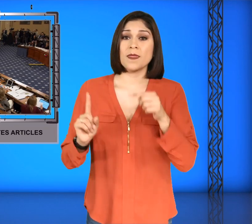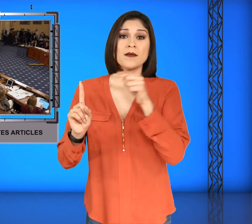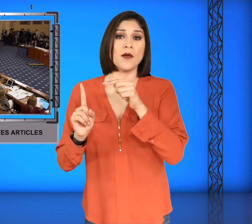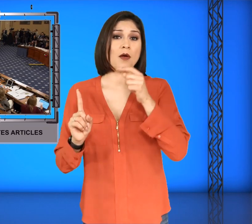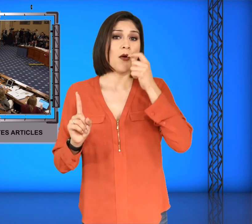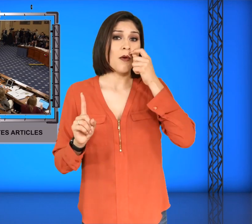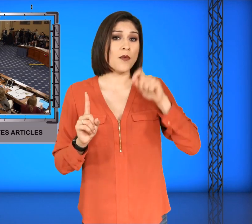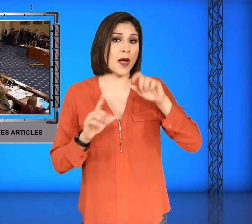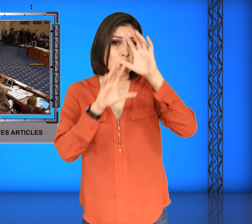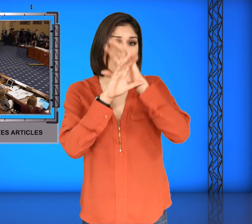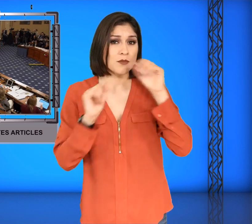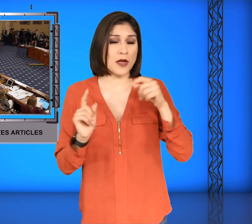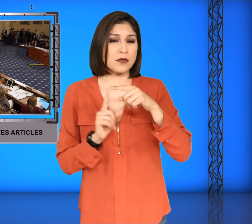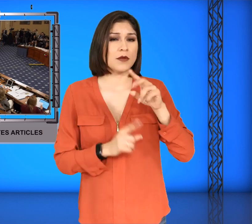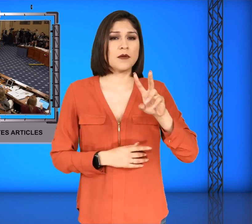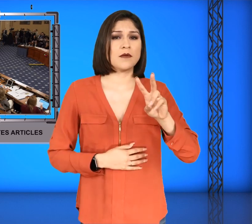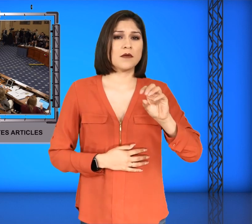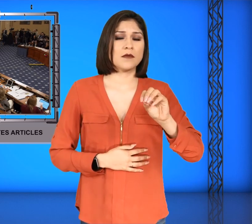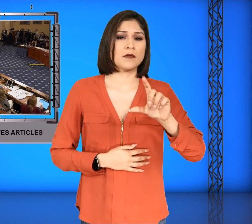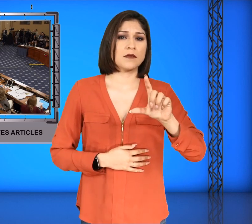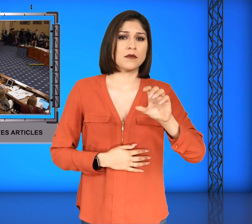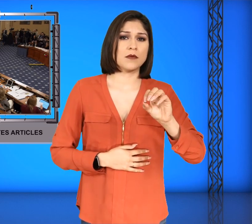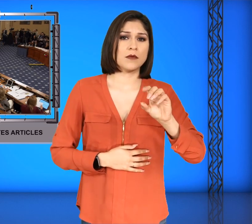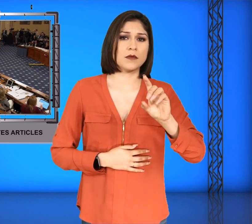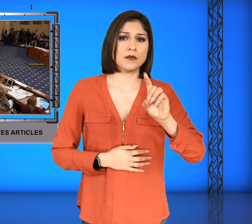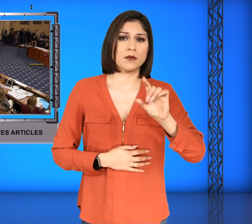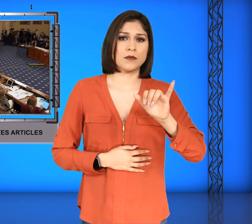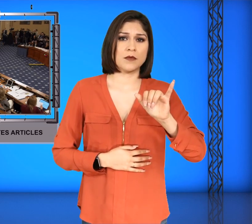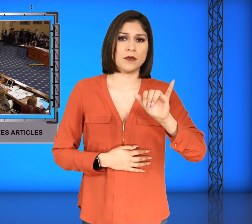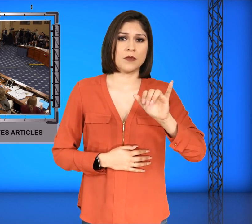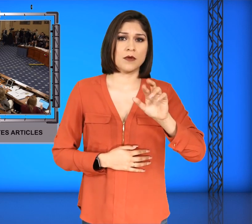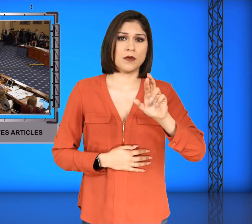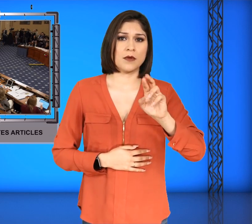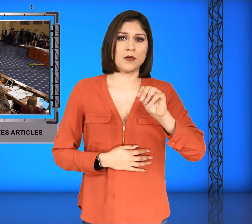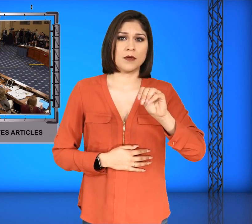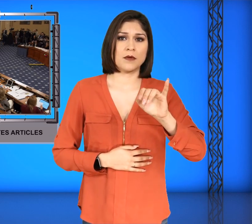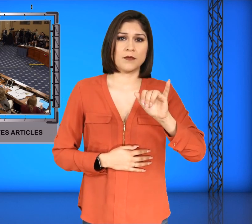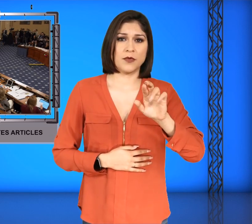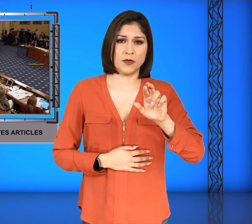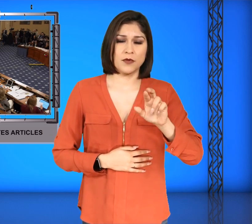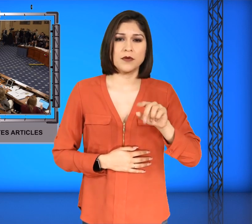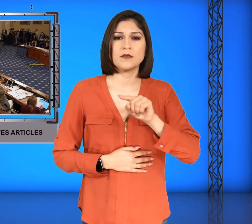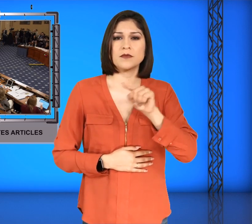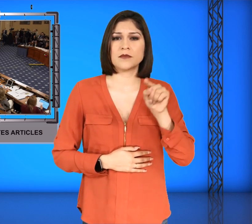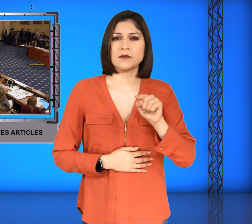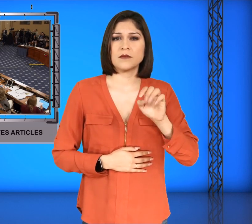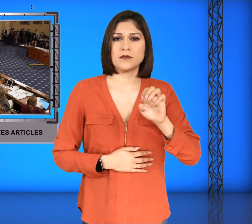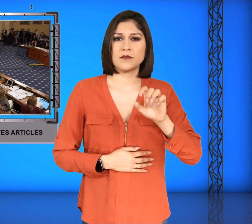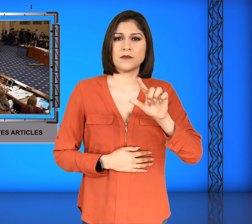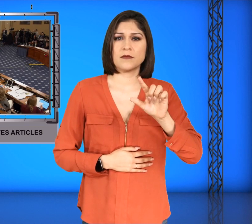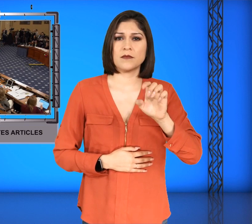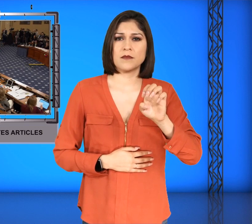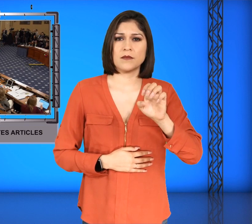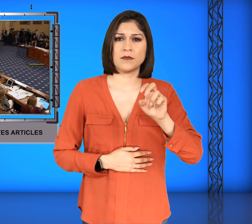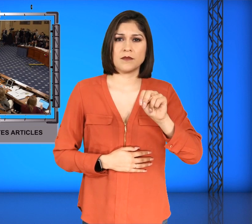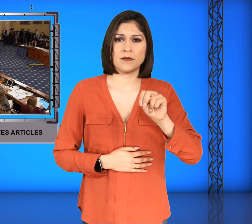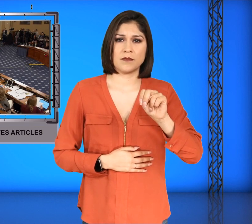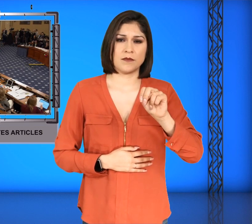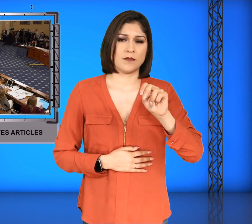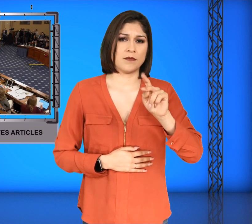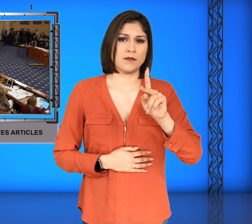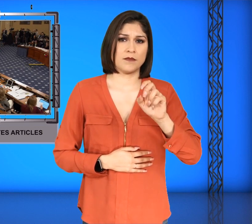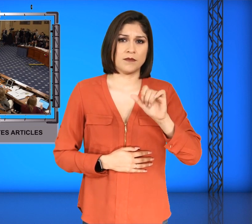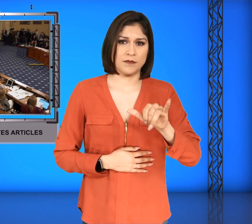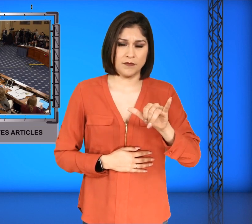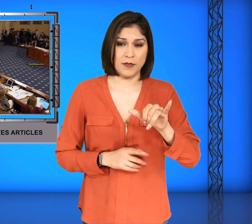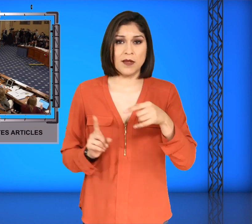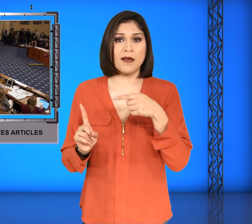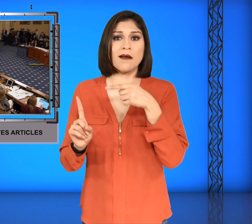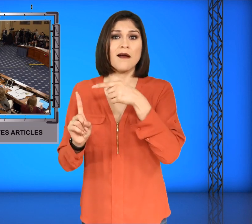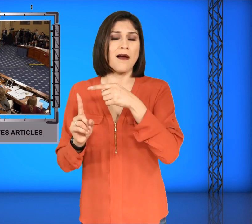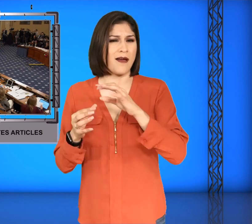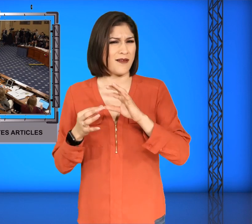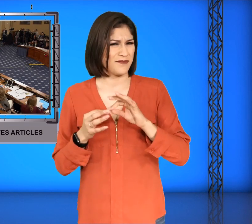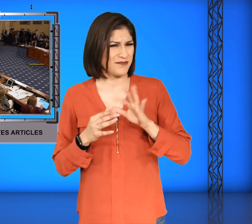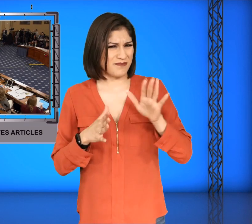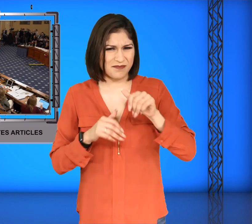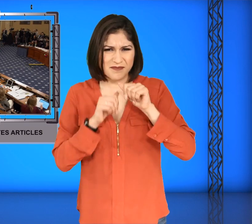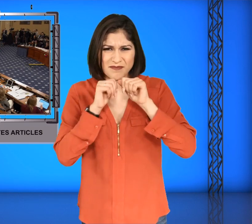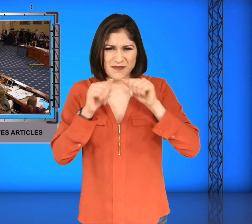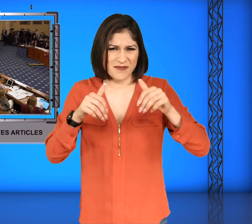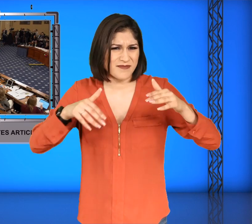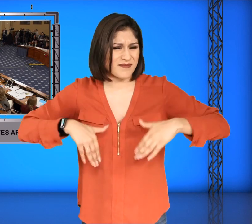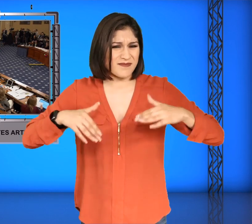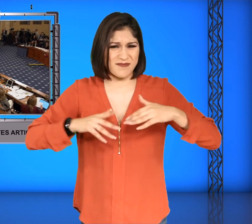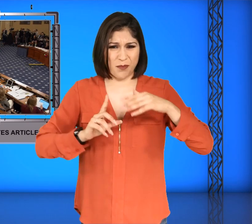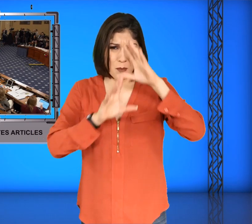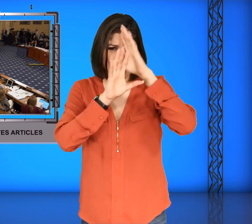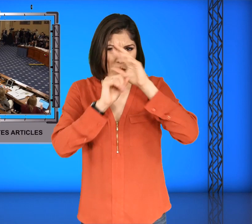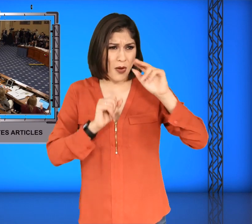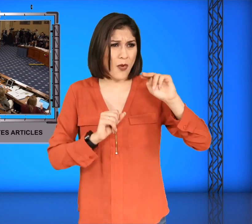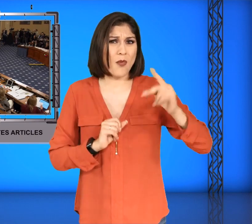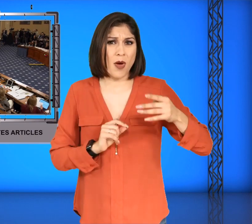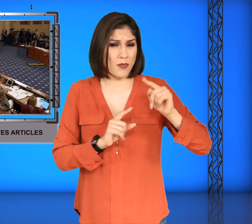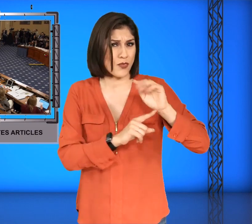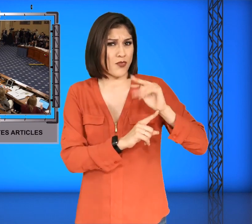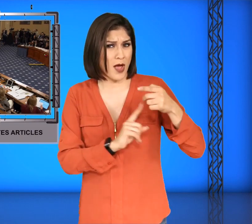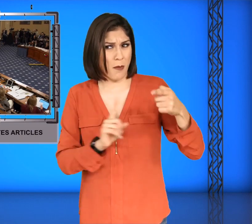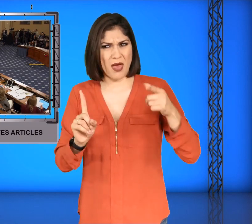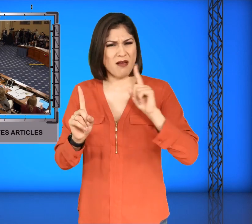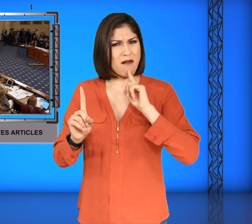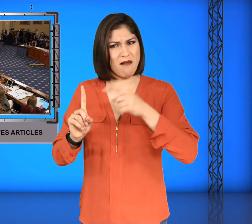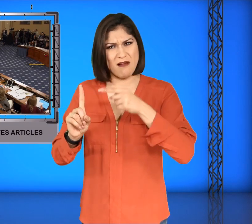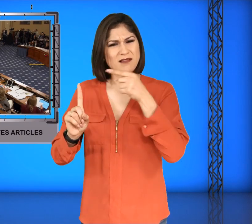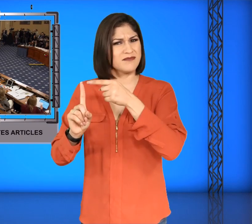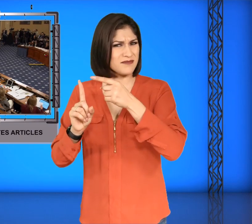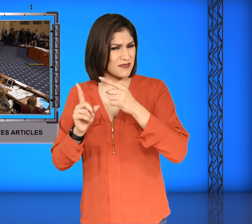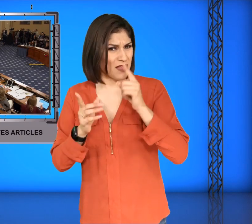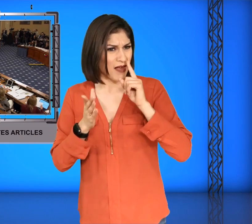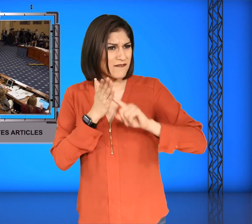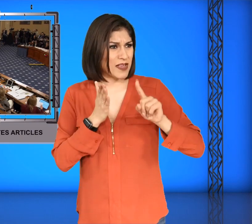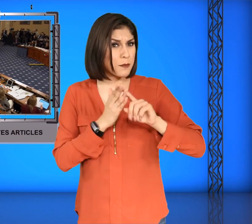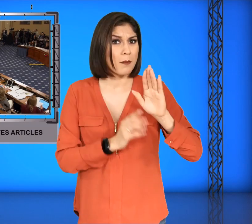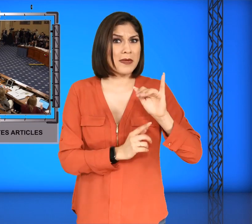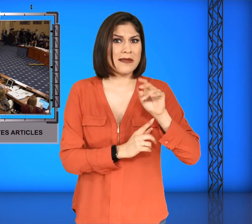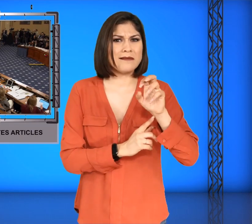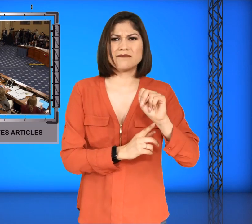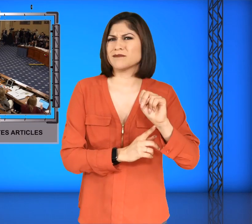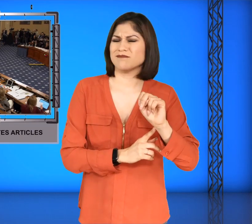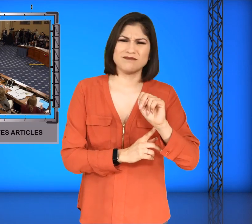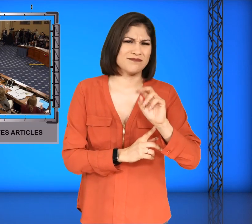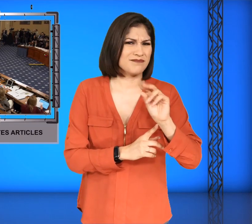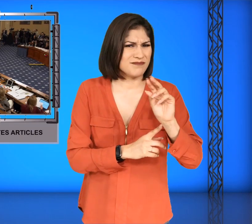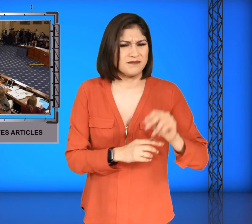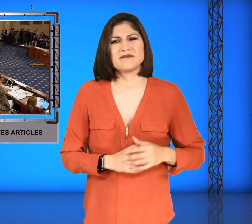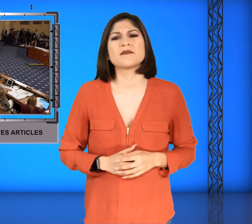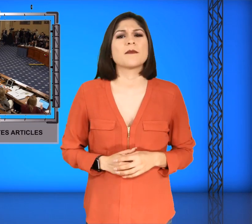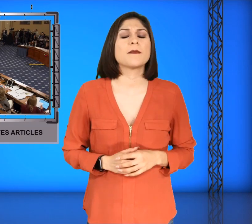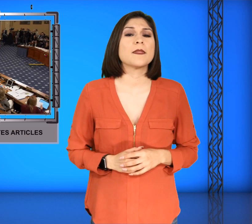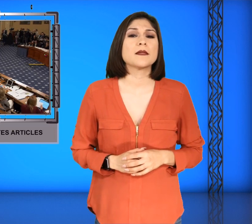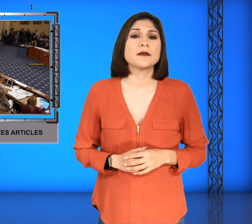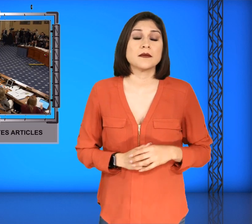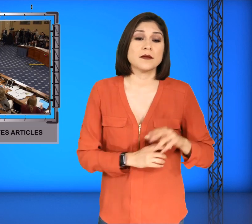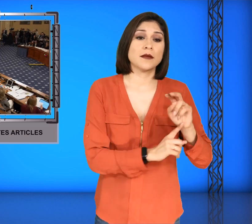Ukraine's president Volodyrmyr Zelensky denied Trump pressured him to investigate the Bidens.